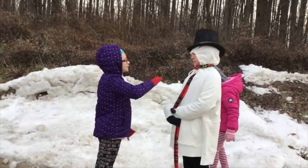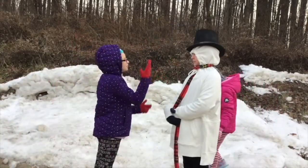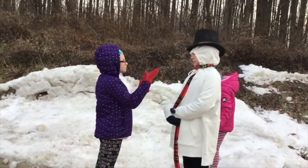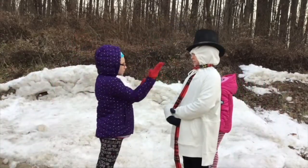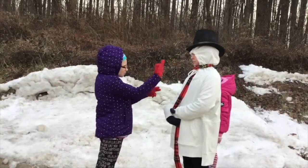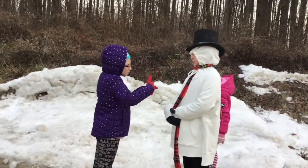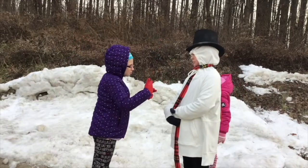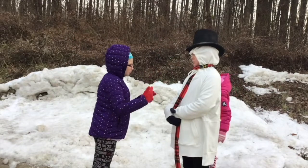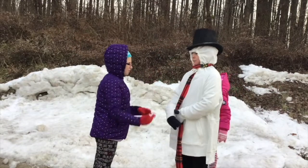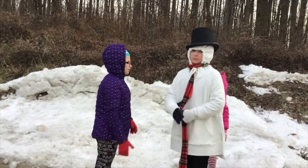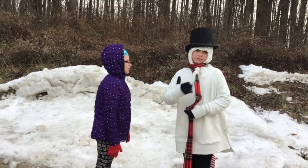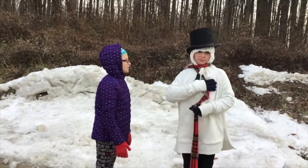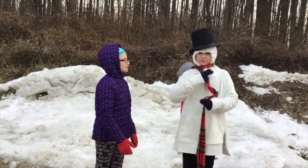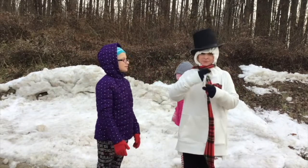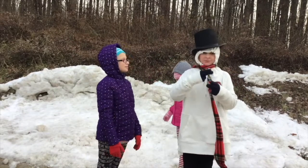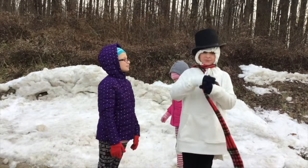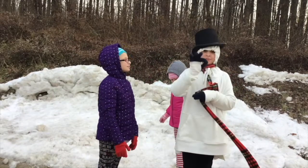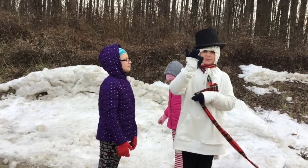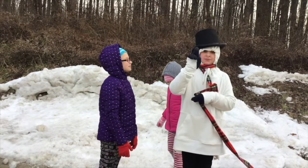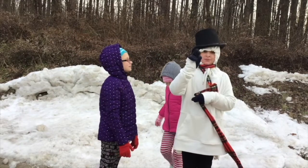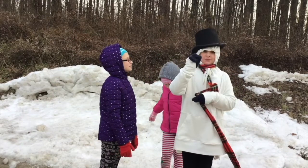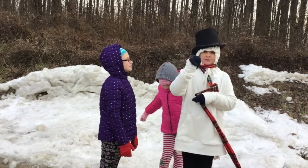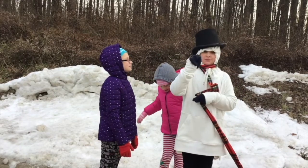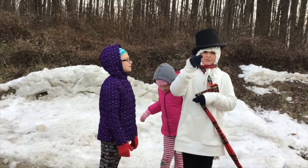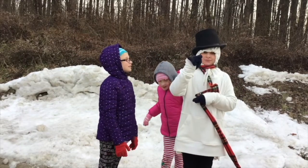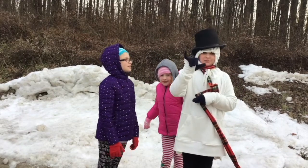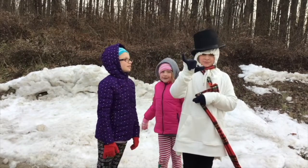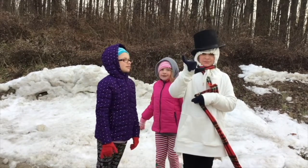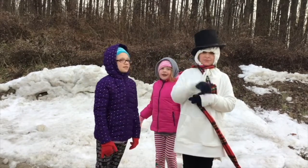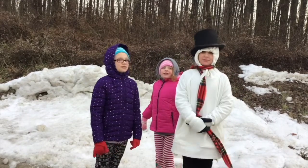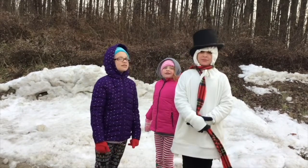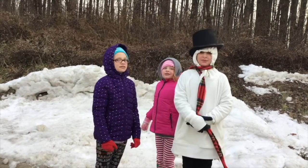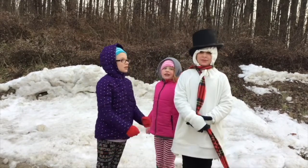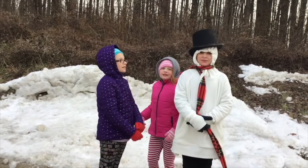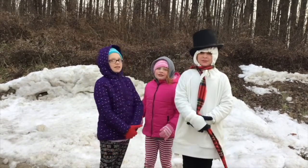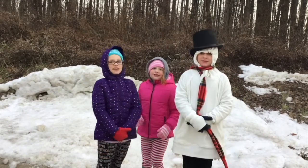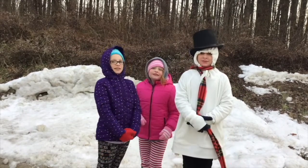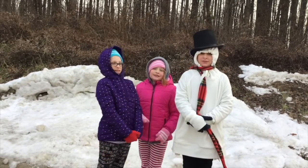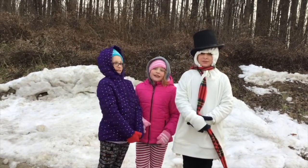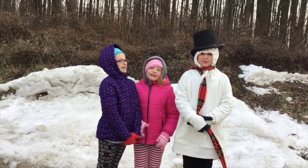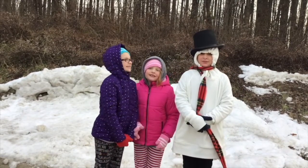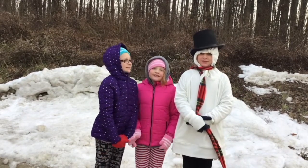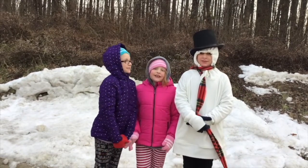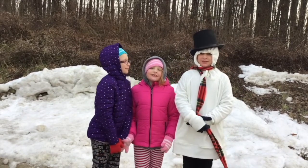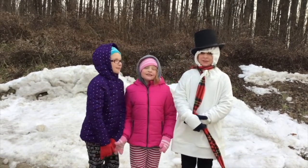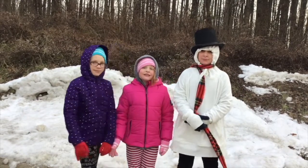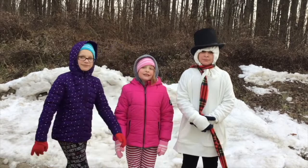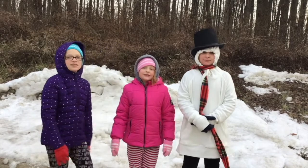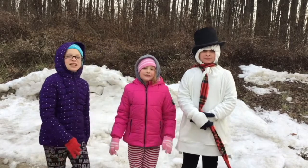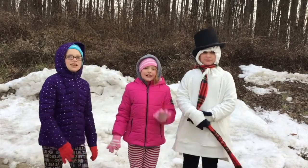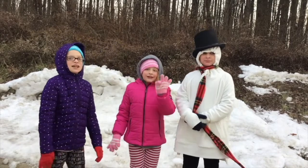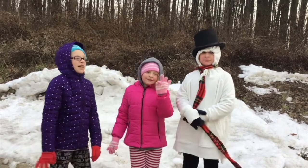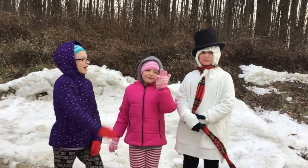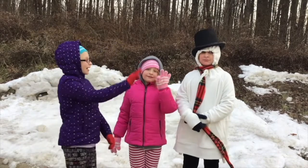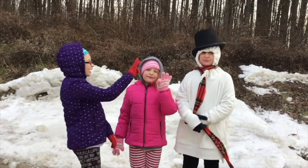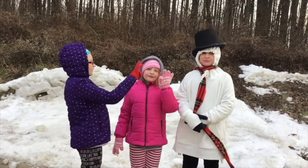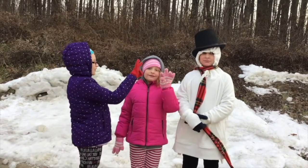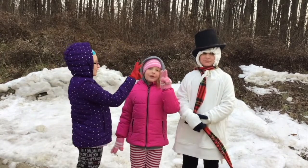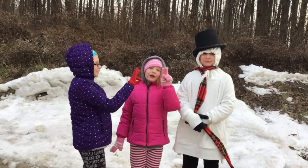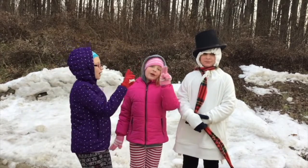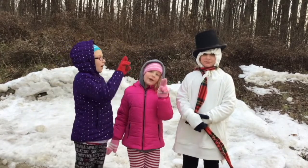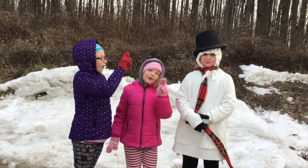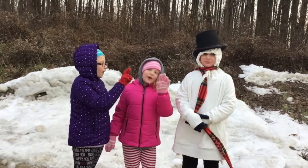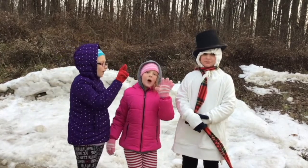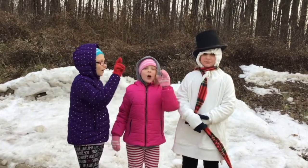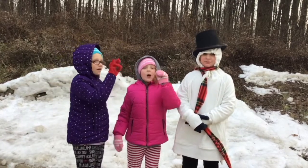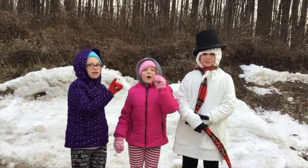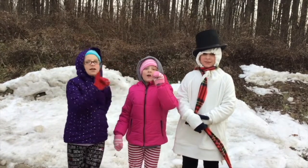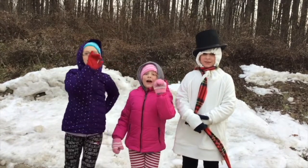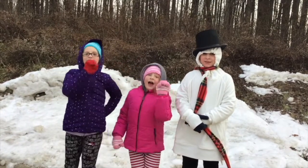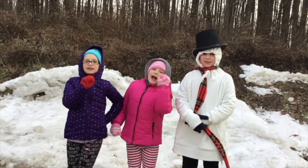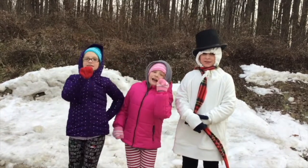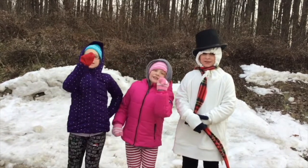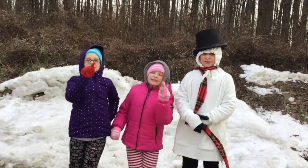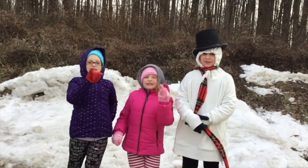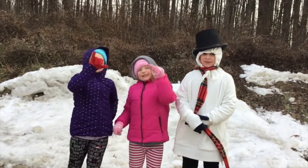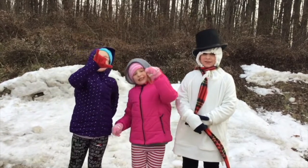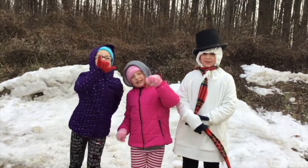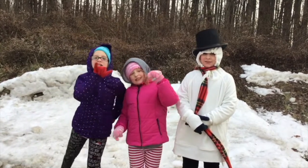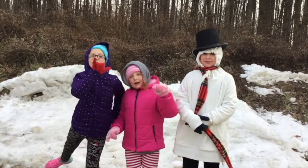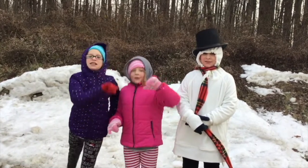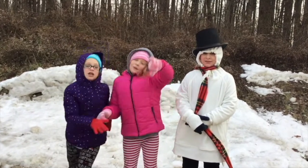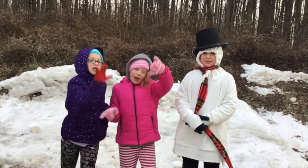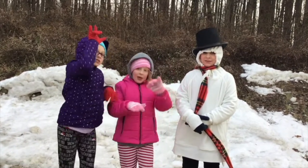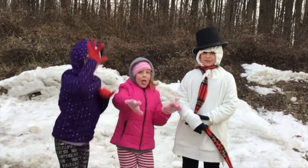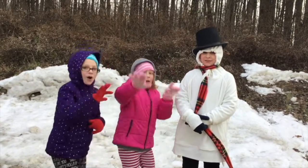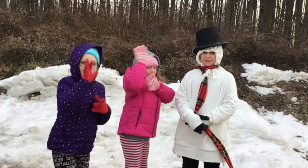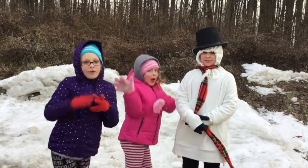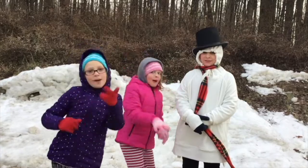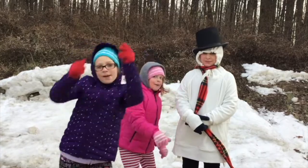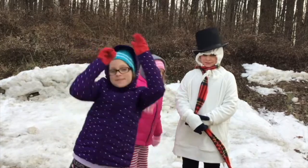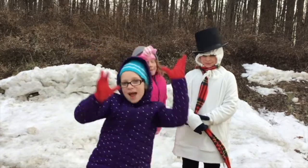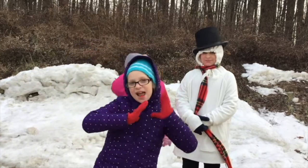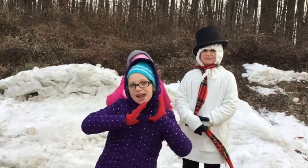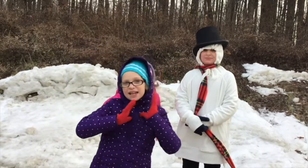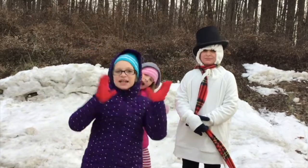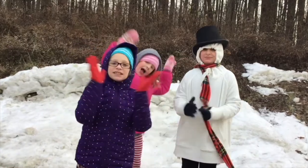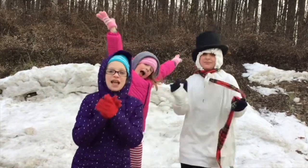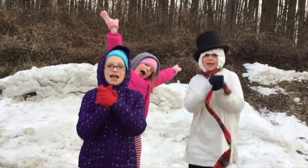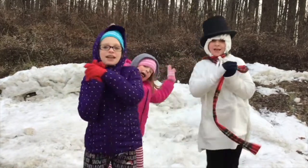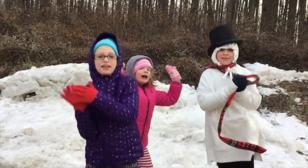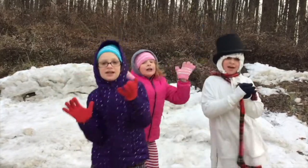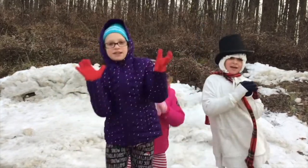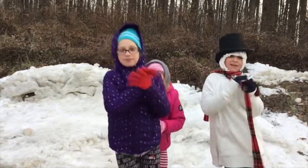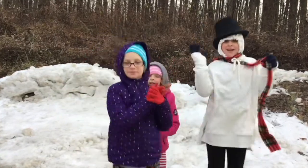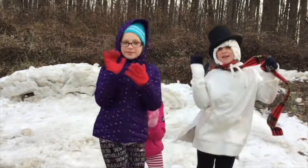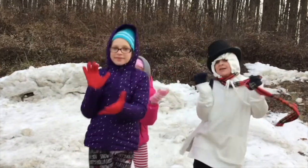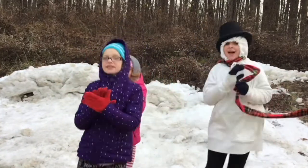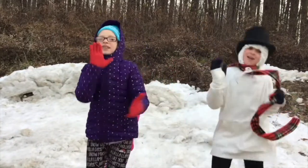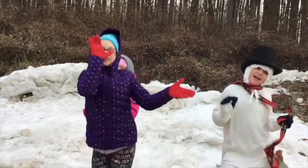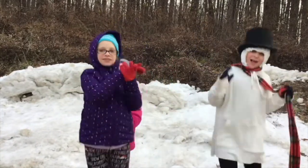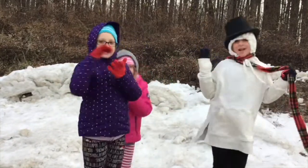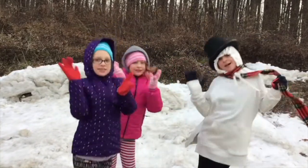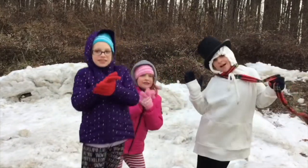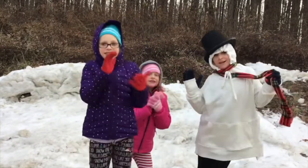hey what's your name my name's frosty oh frosty hey the snowman